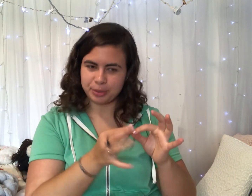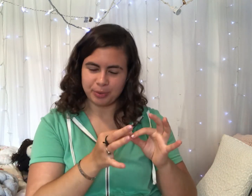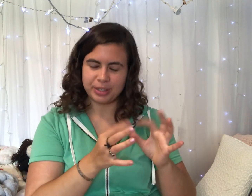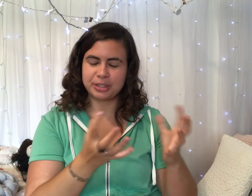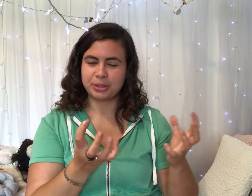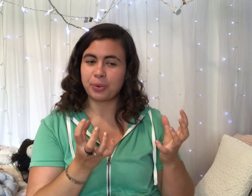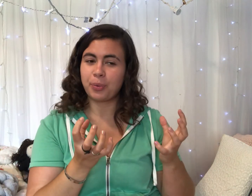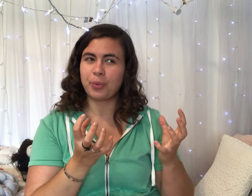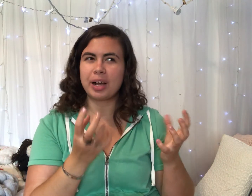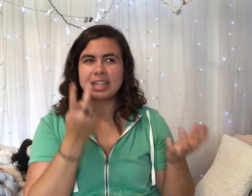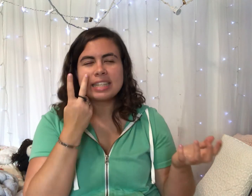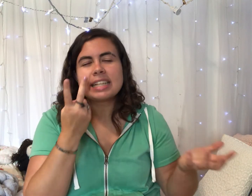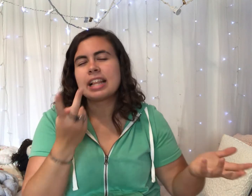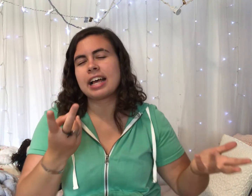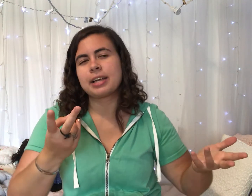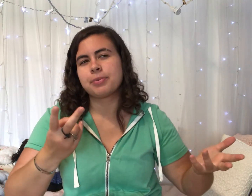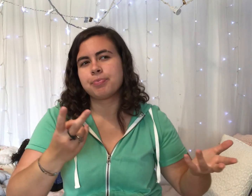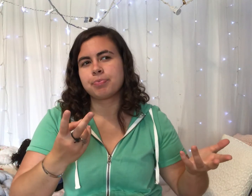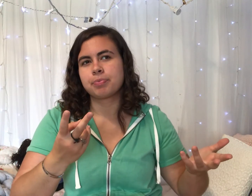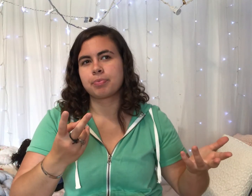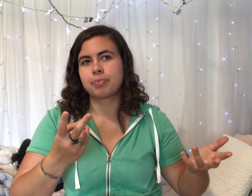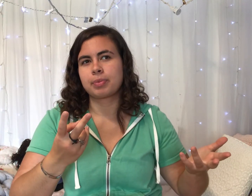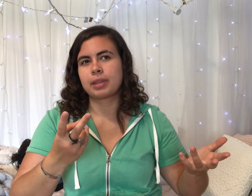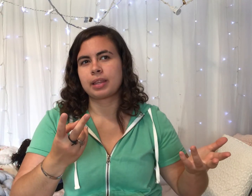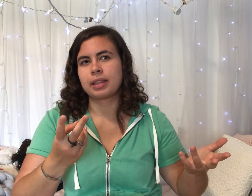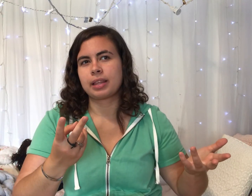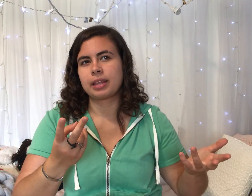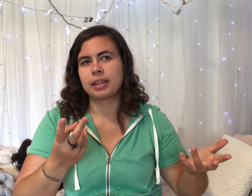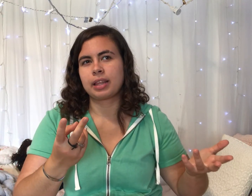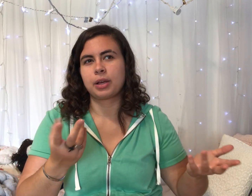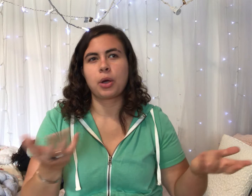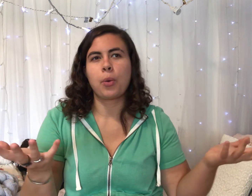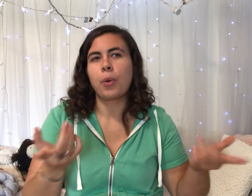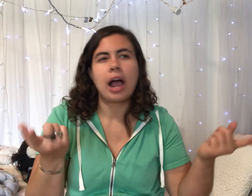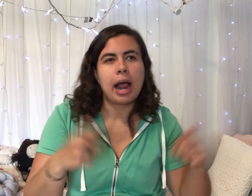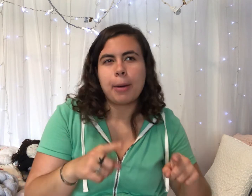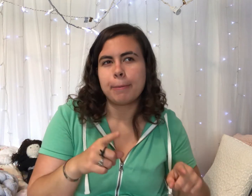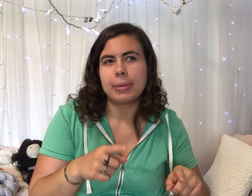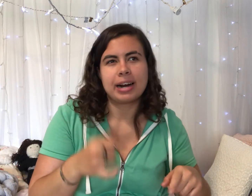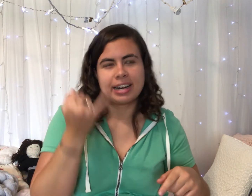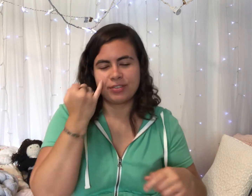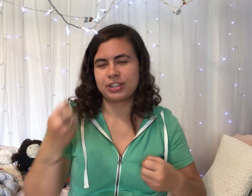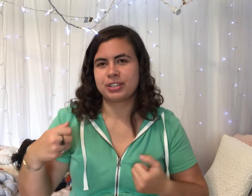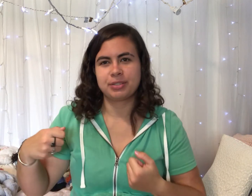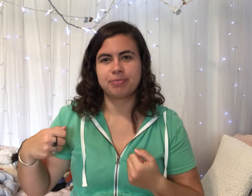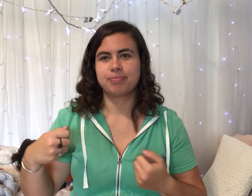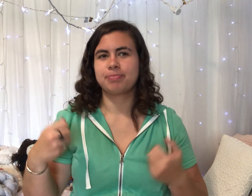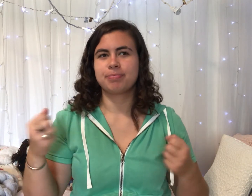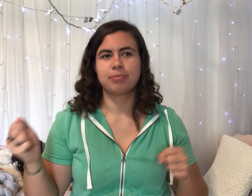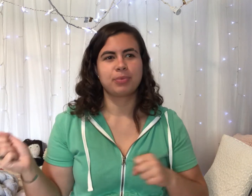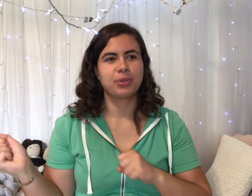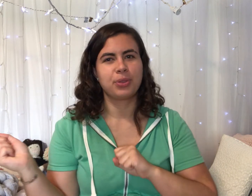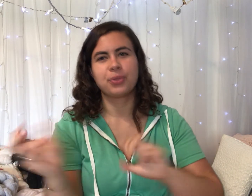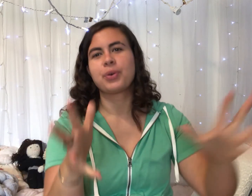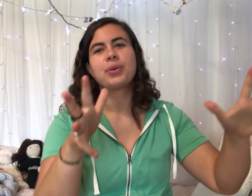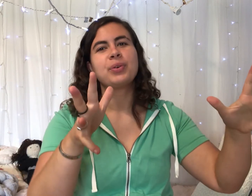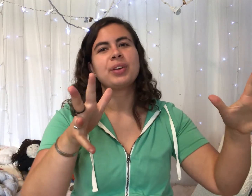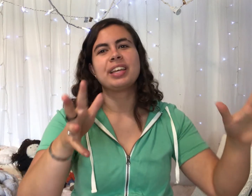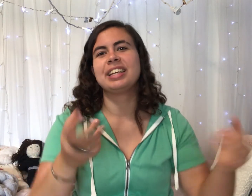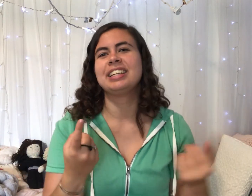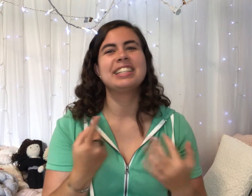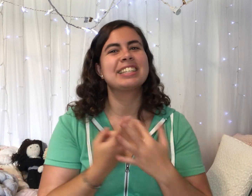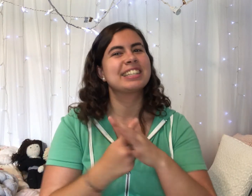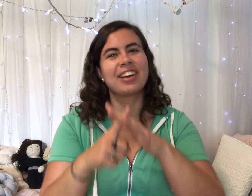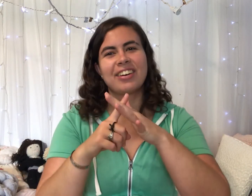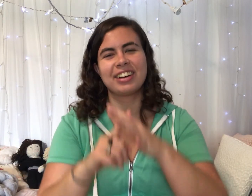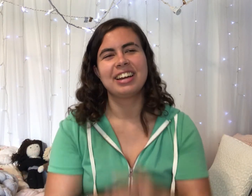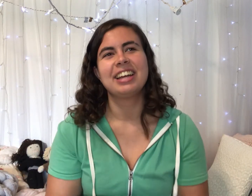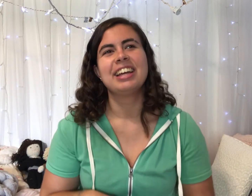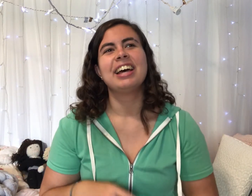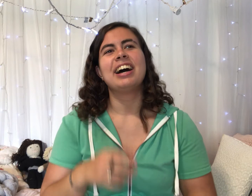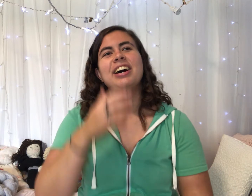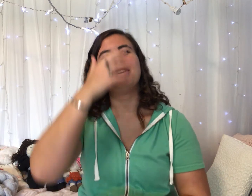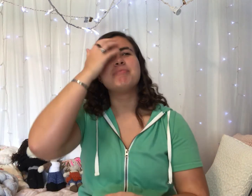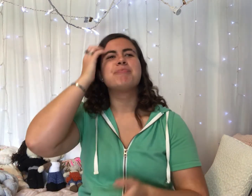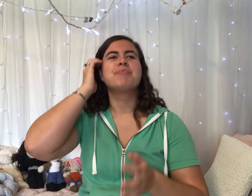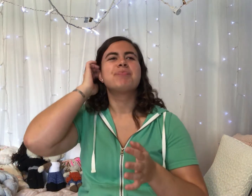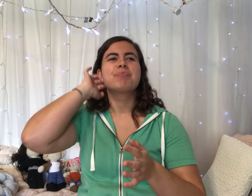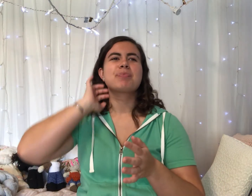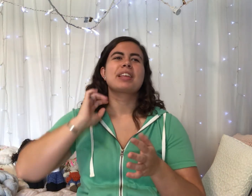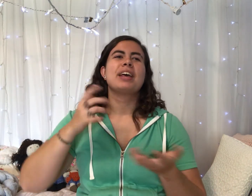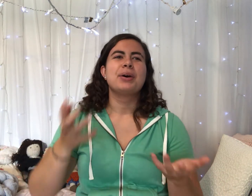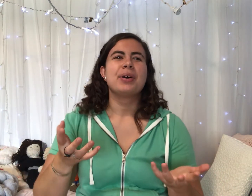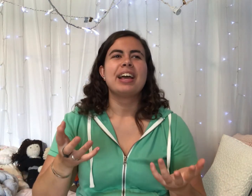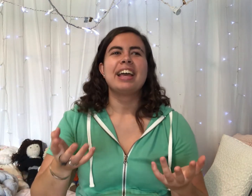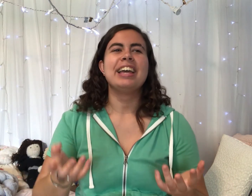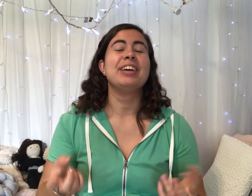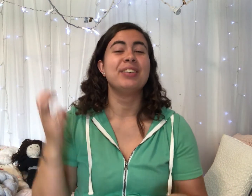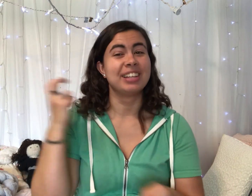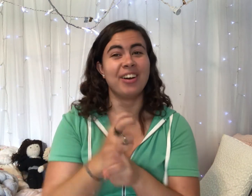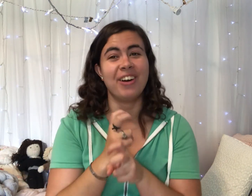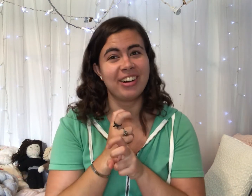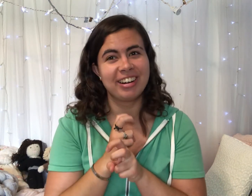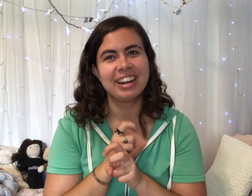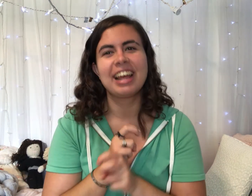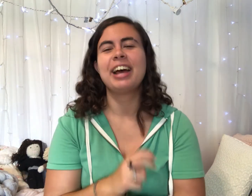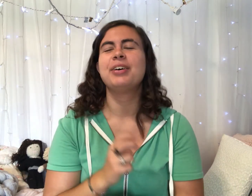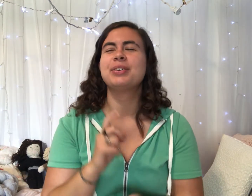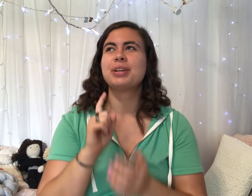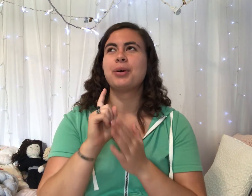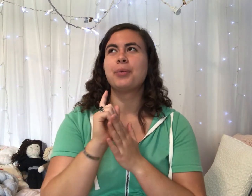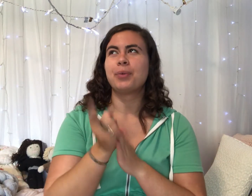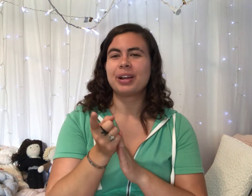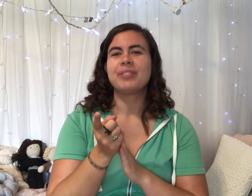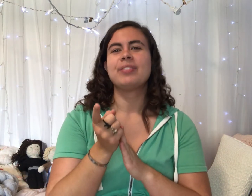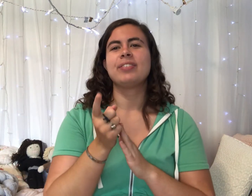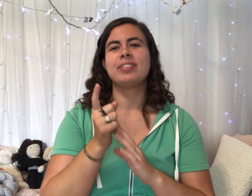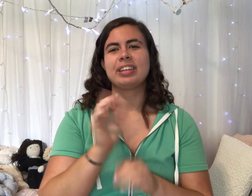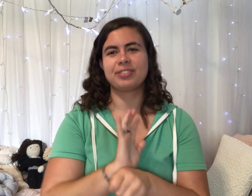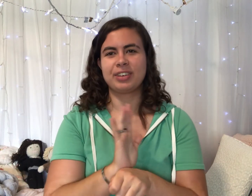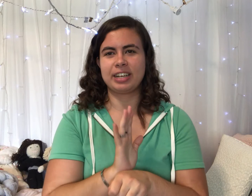but they want to see what will happen if they just throw us in. It was hard. We did a one minute video.